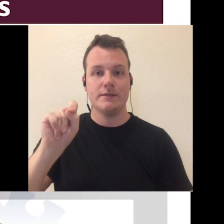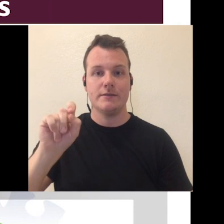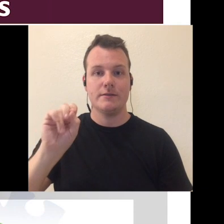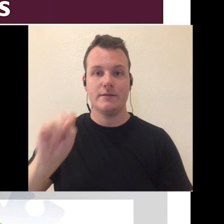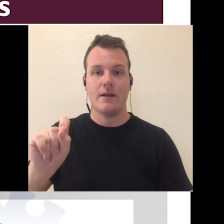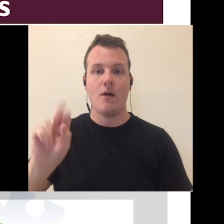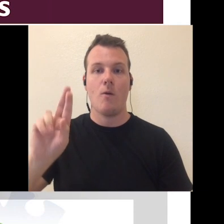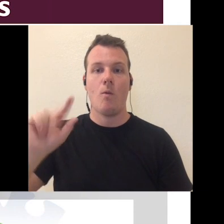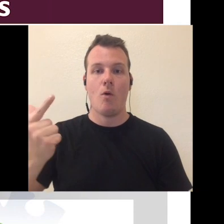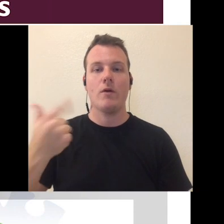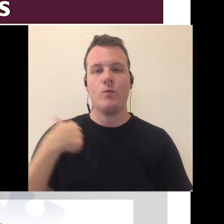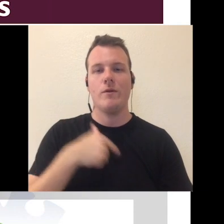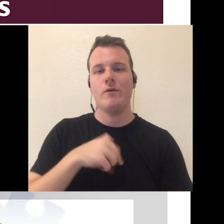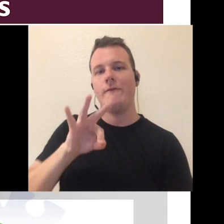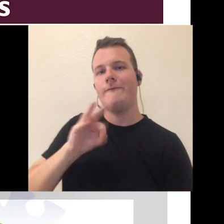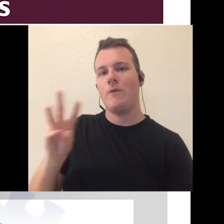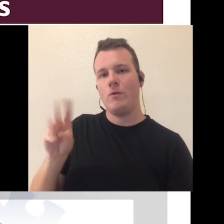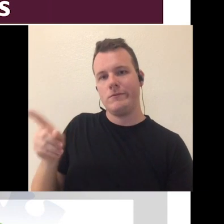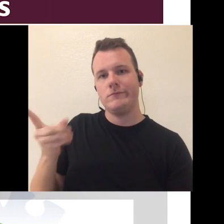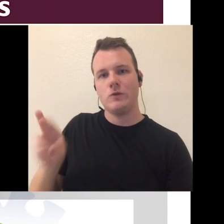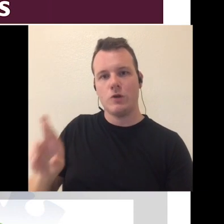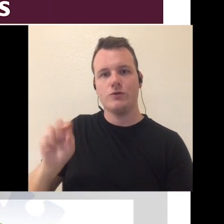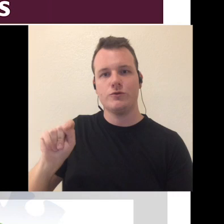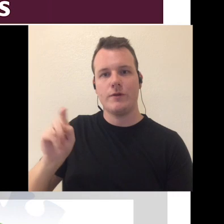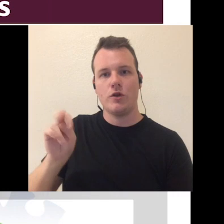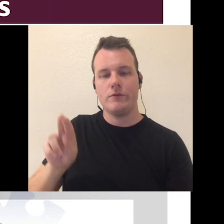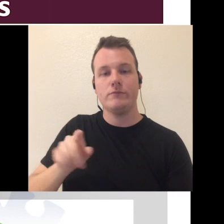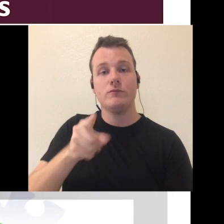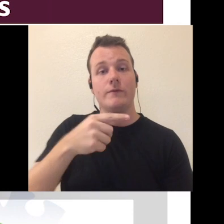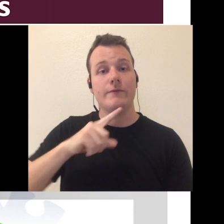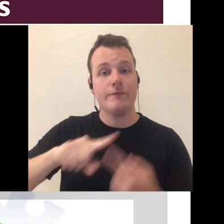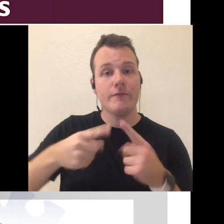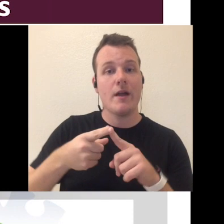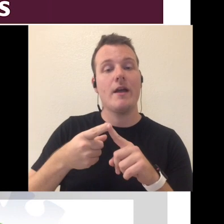and we will forward those questions to Dr. Traynor. If you have friends and